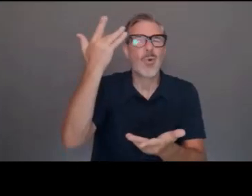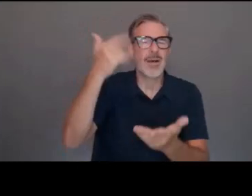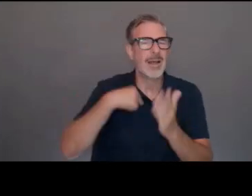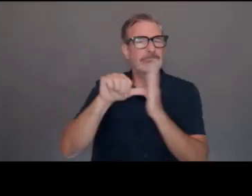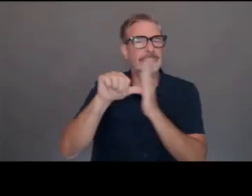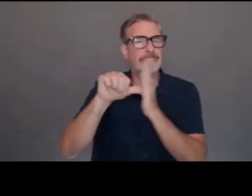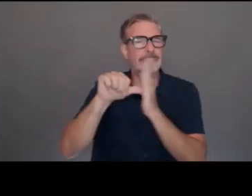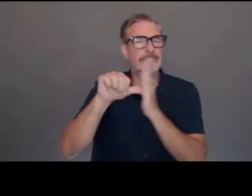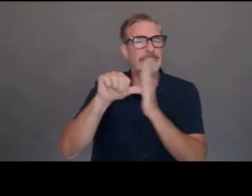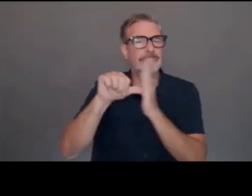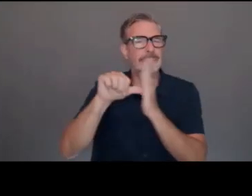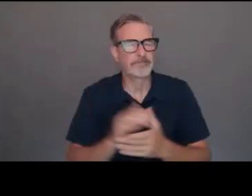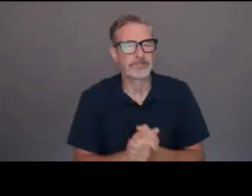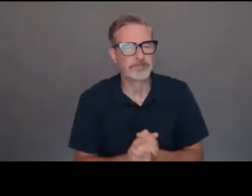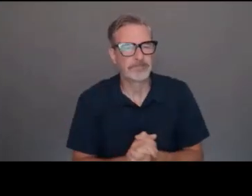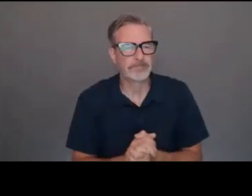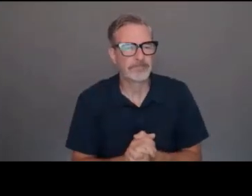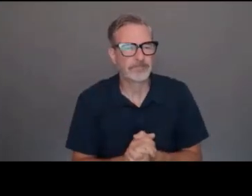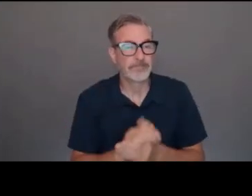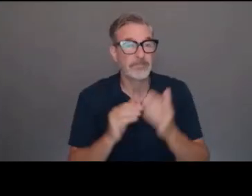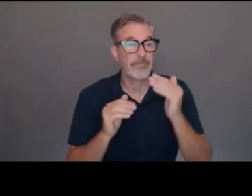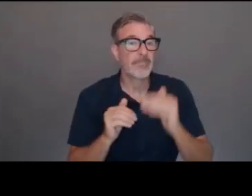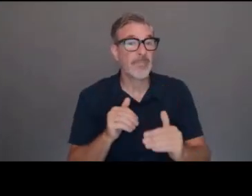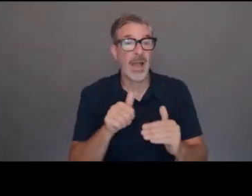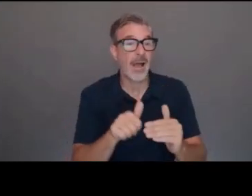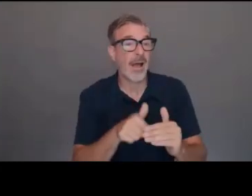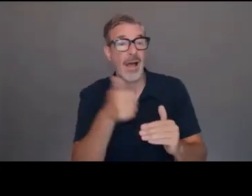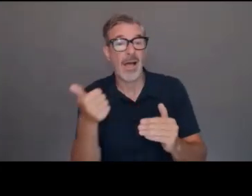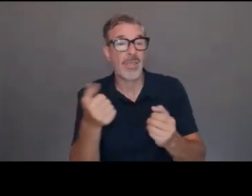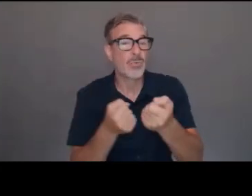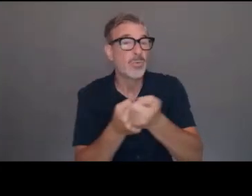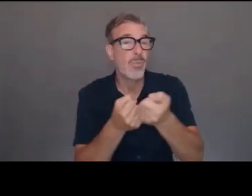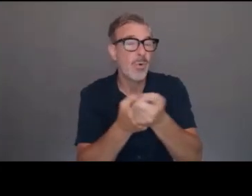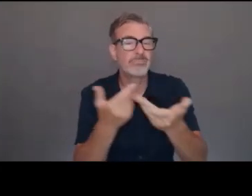Additional support documents we mentioned, PR marketing strategies, confirmations